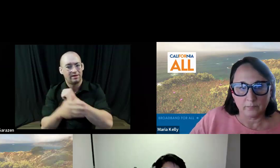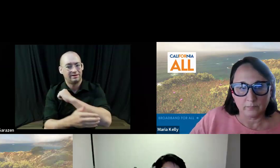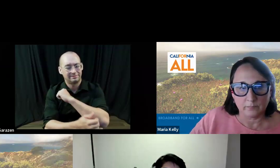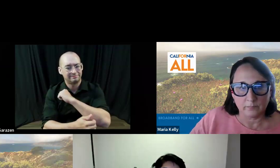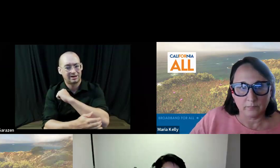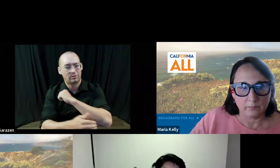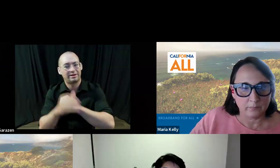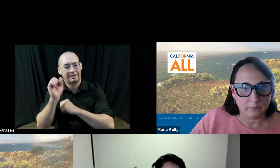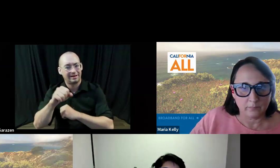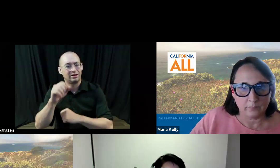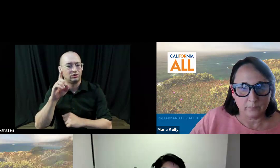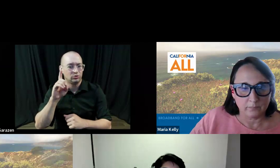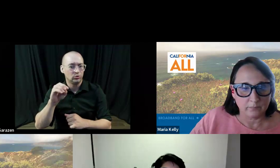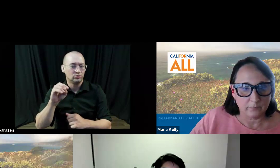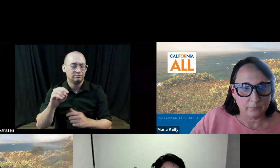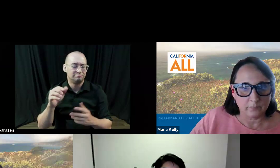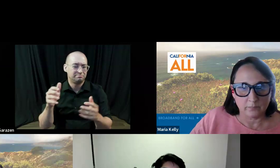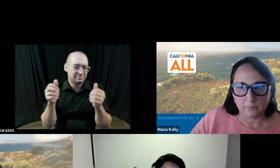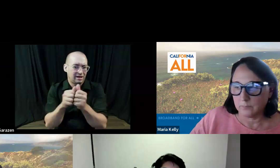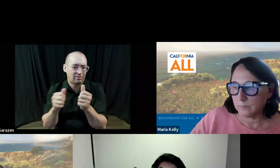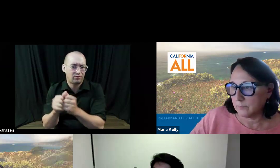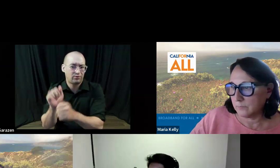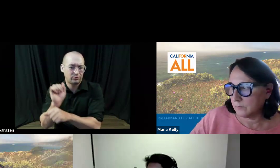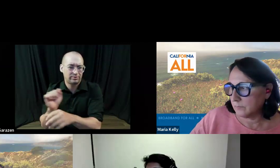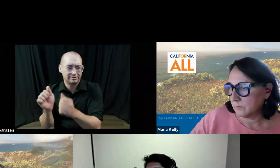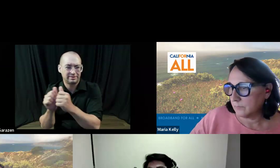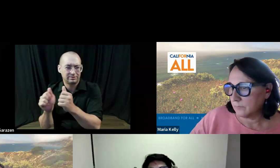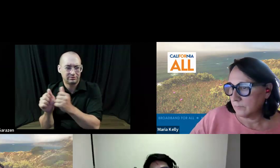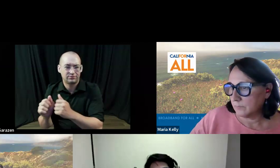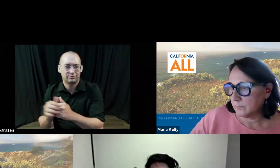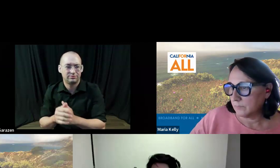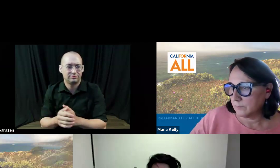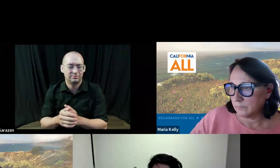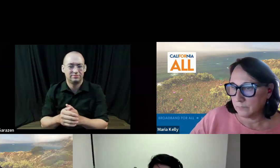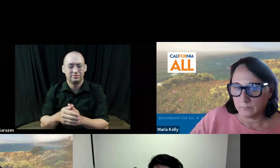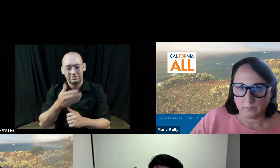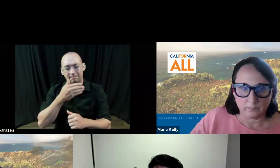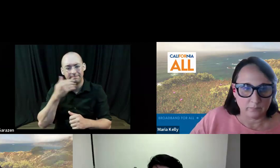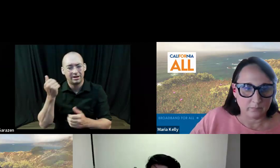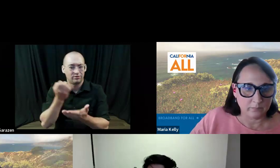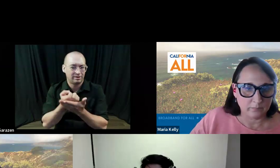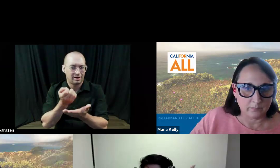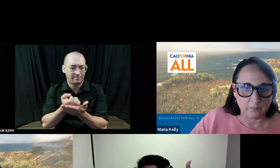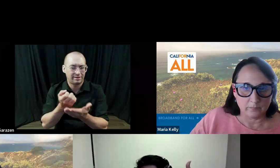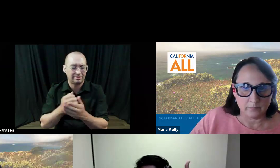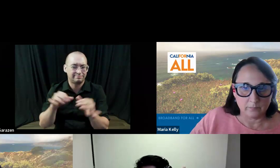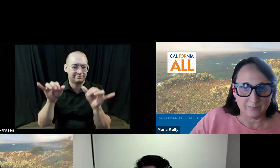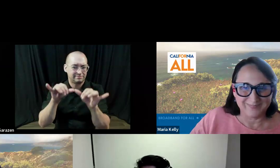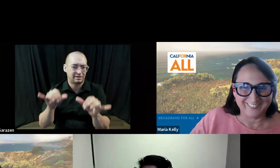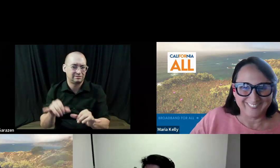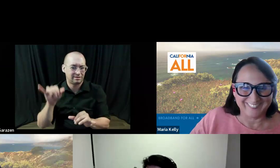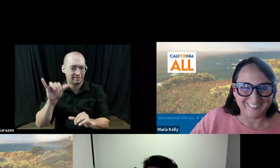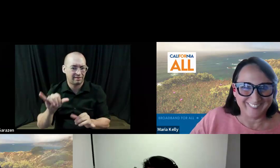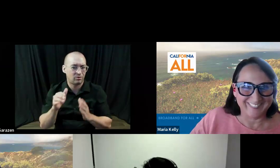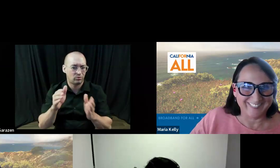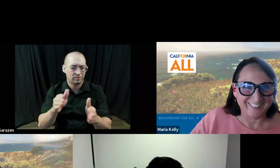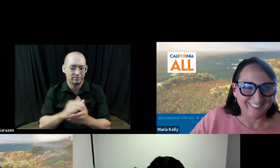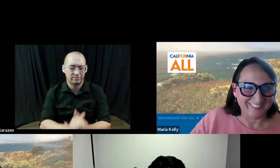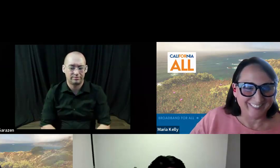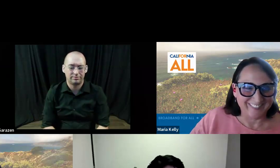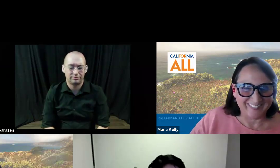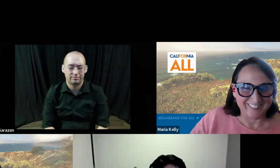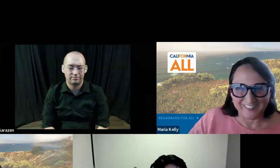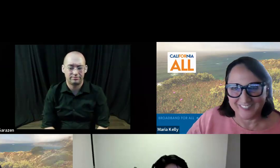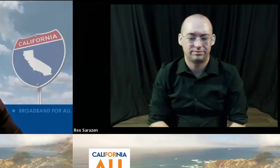go in together and do some, you know, economies of scale that way. Thank you for the question.